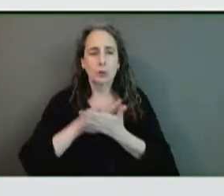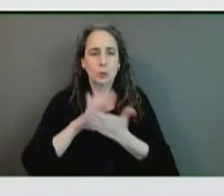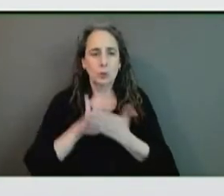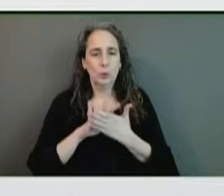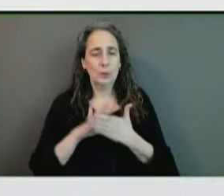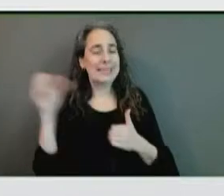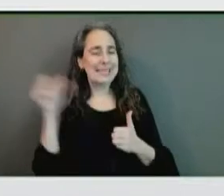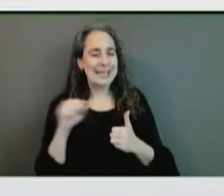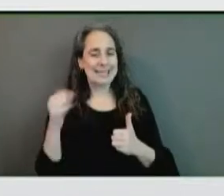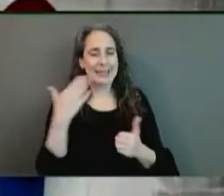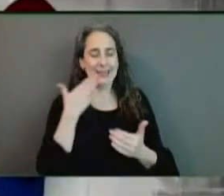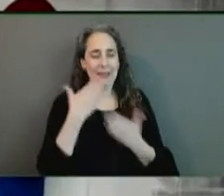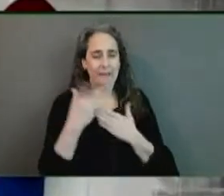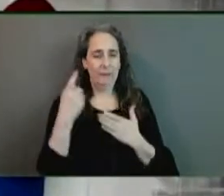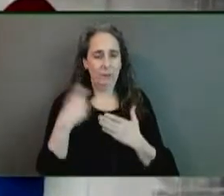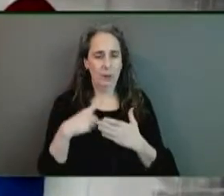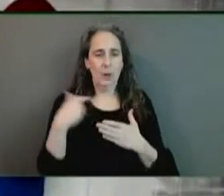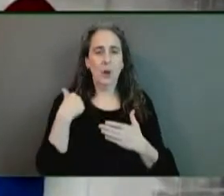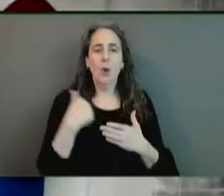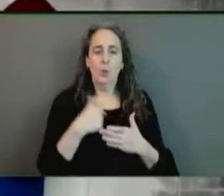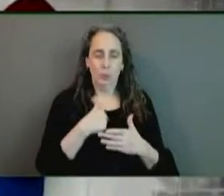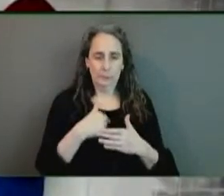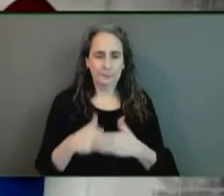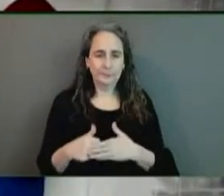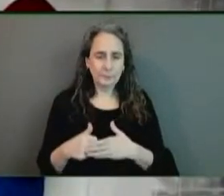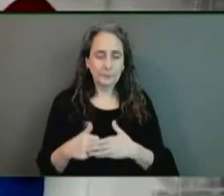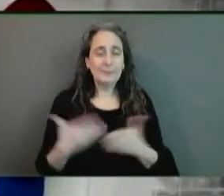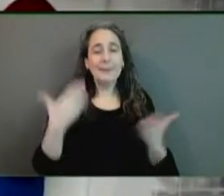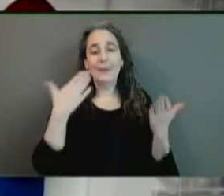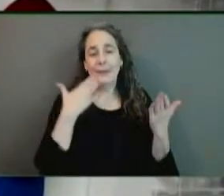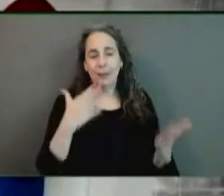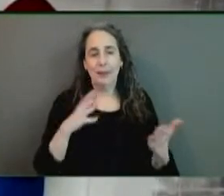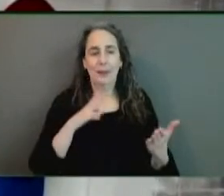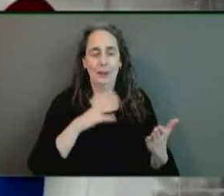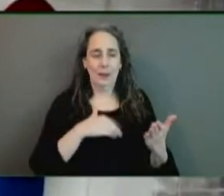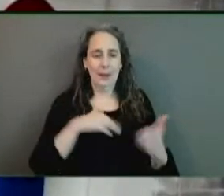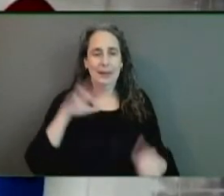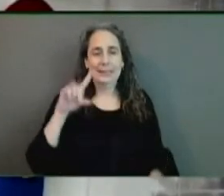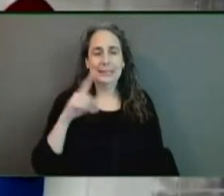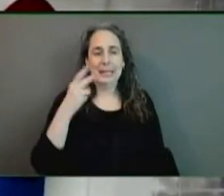to schools. Yes So thank you for